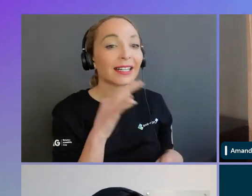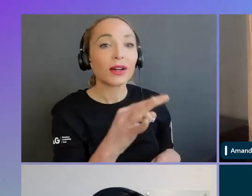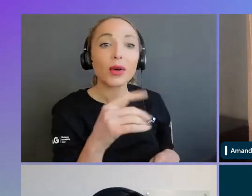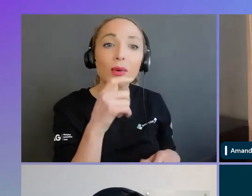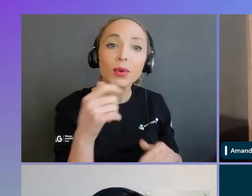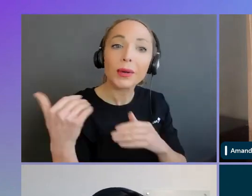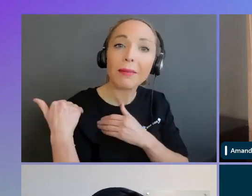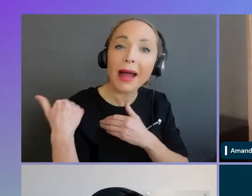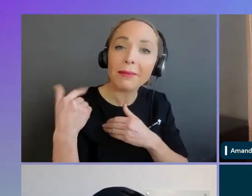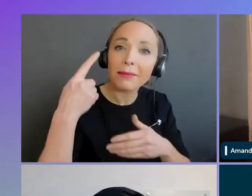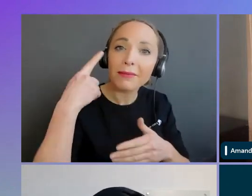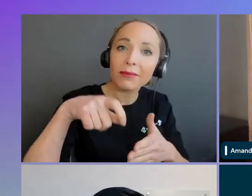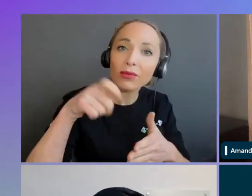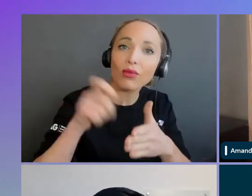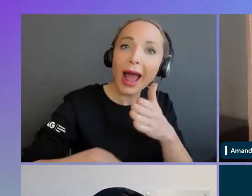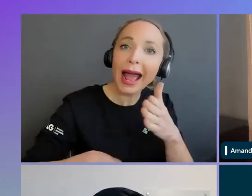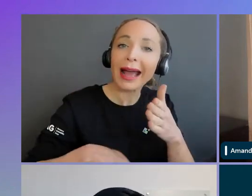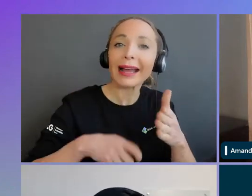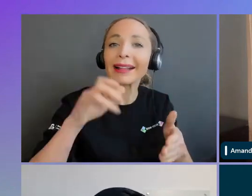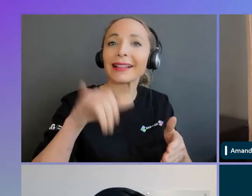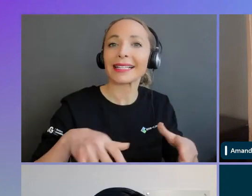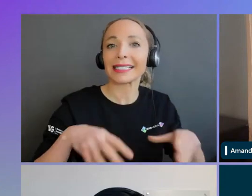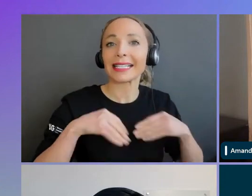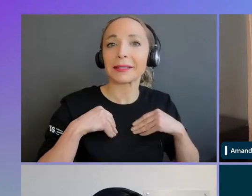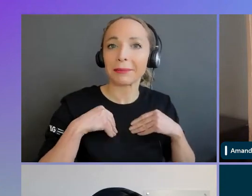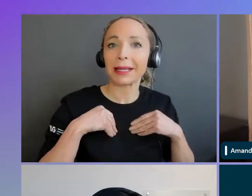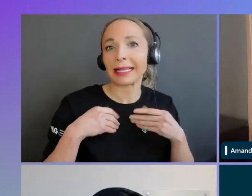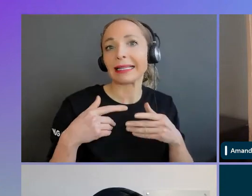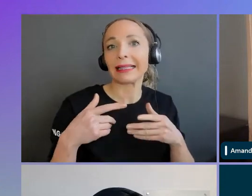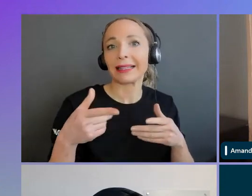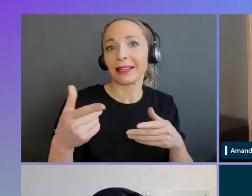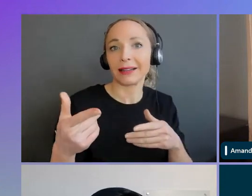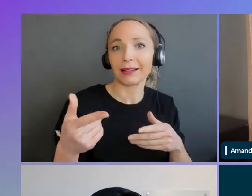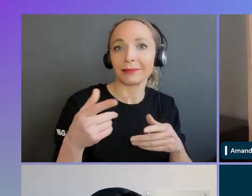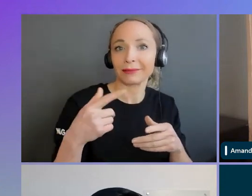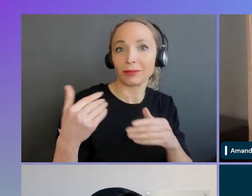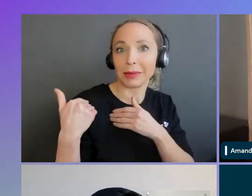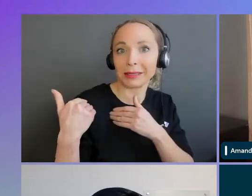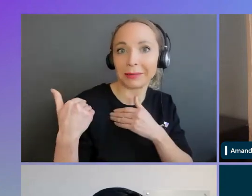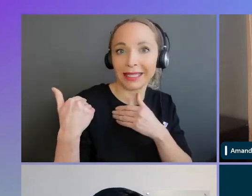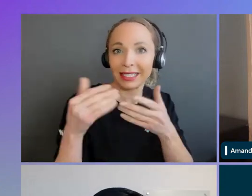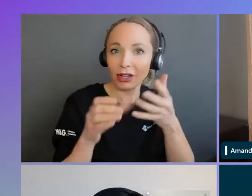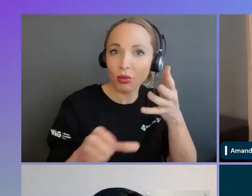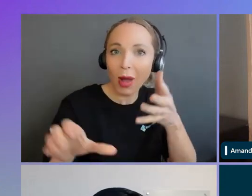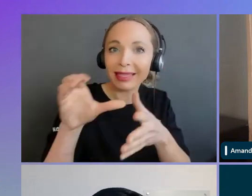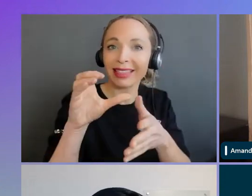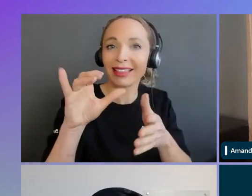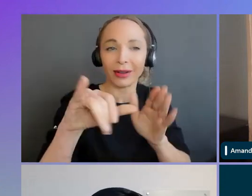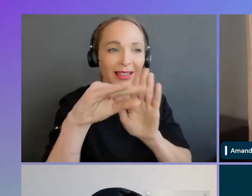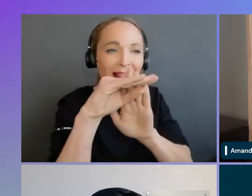responsible for writing the accessibility acceptance criteria. Where do we start with writing them? Are there any templates or common accessibility, uh, criteria that